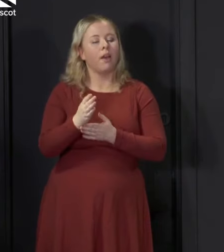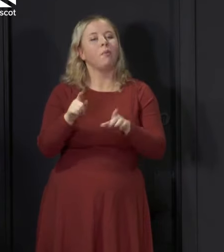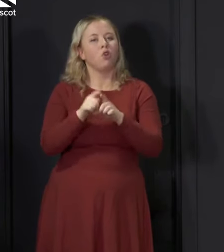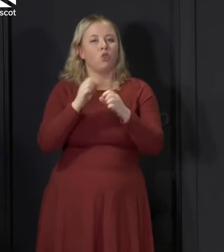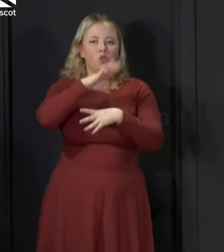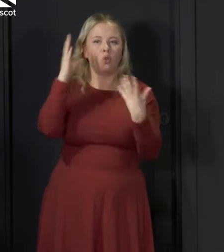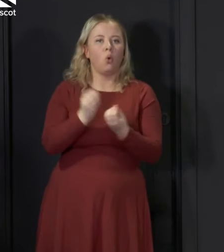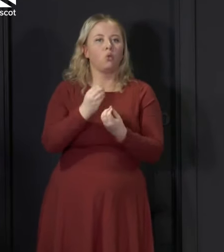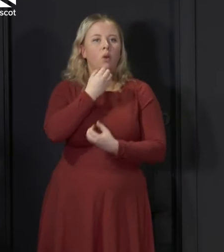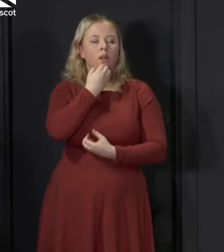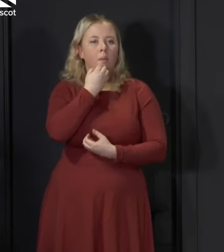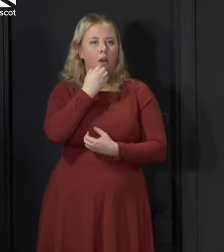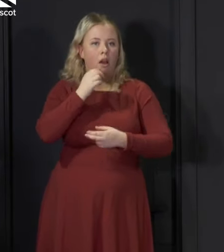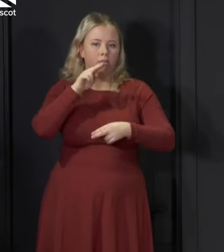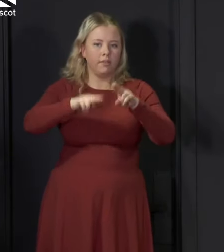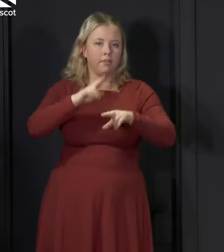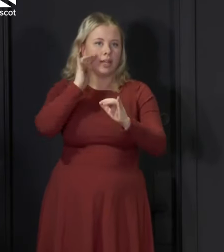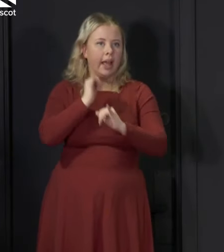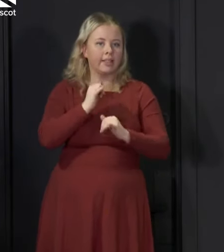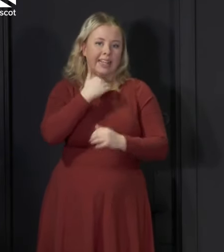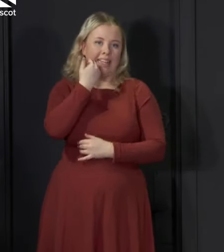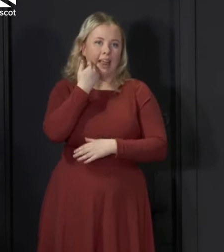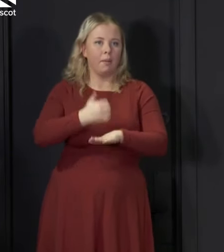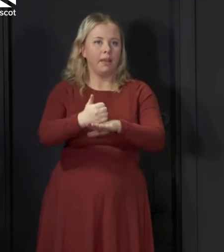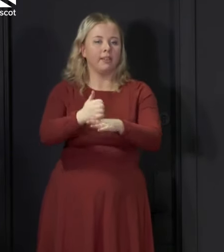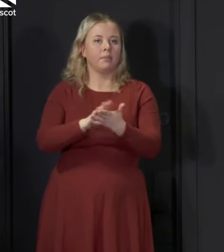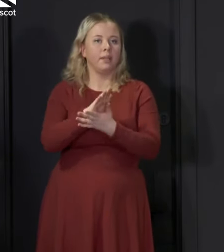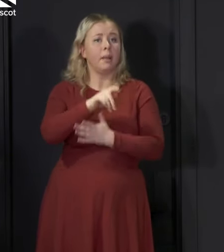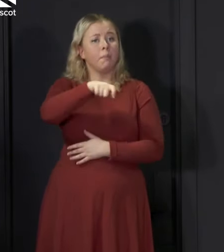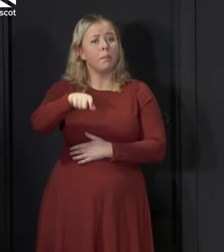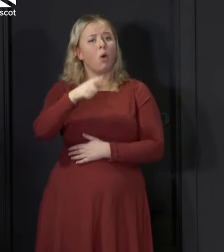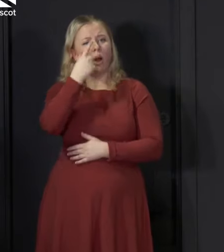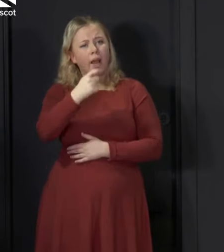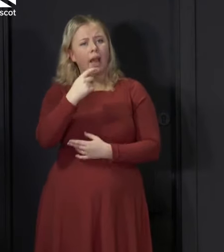a daily basis is and that will allow people to assess and progress against the targets